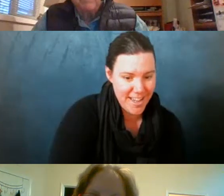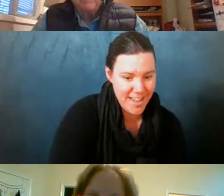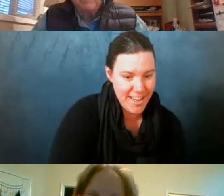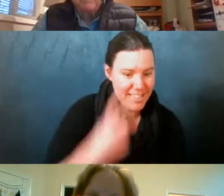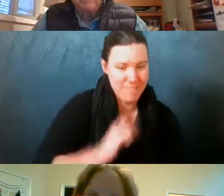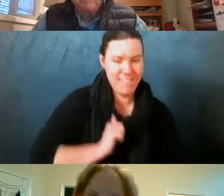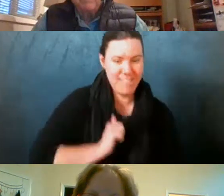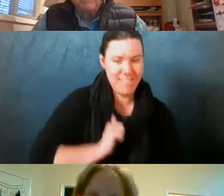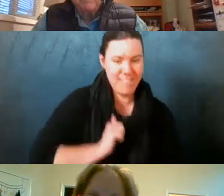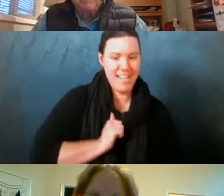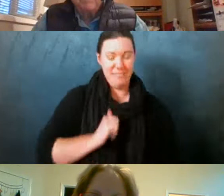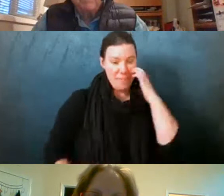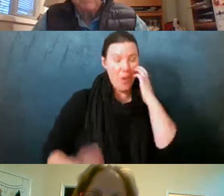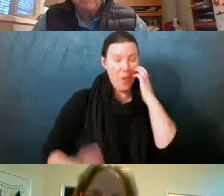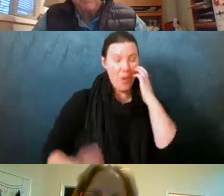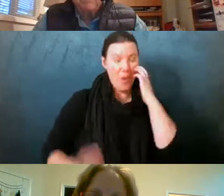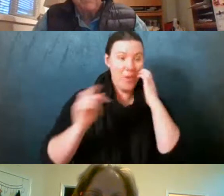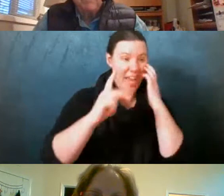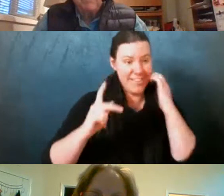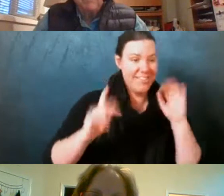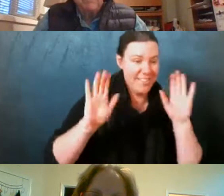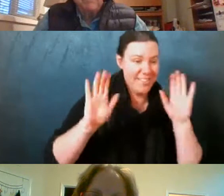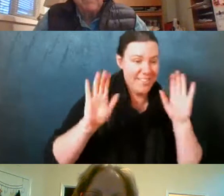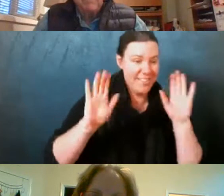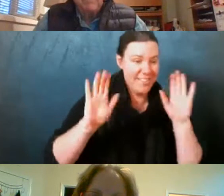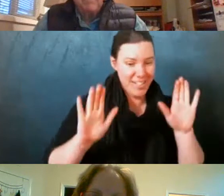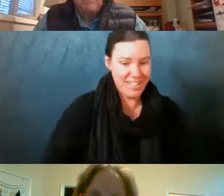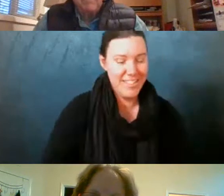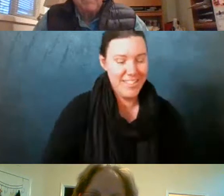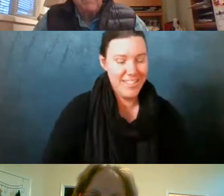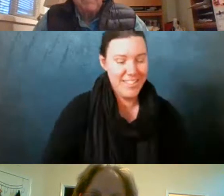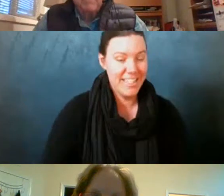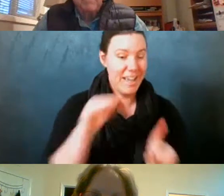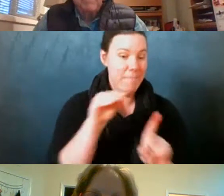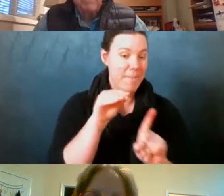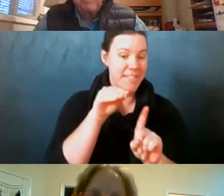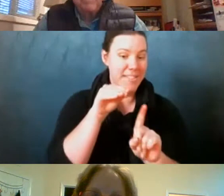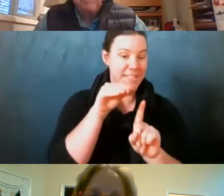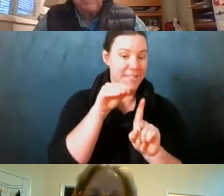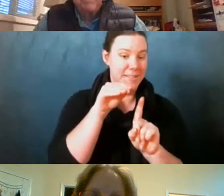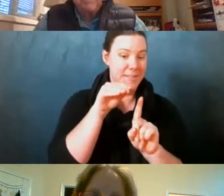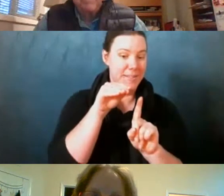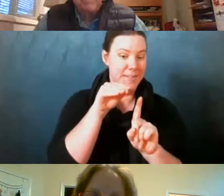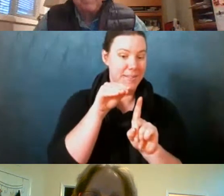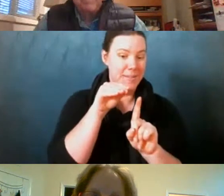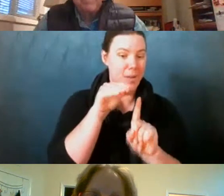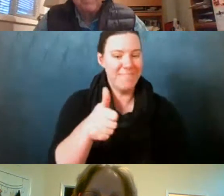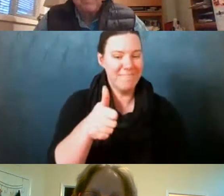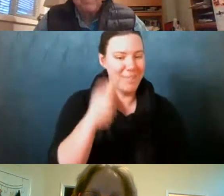Let me go ahead-- - I can see you, Mary. I see you. Great. - I can see you. Oh, great. Perfect.